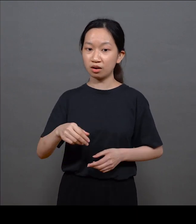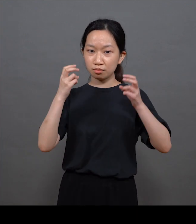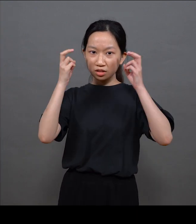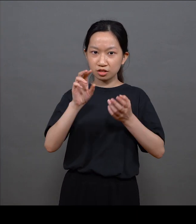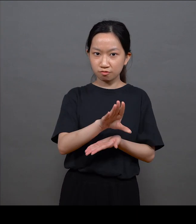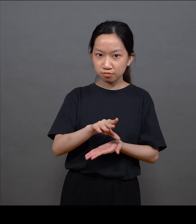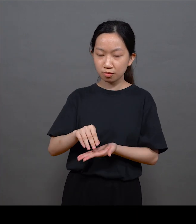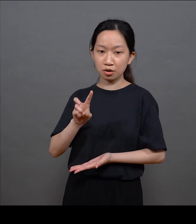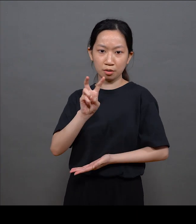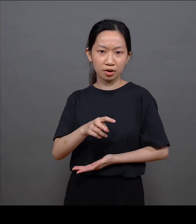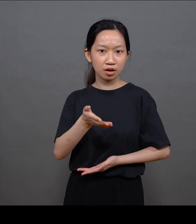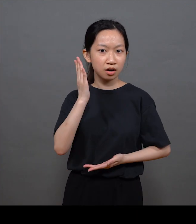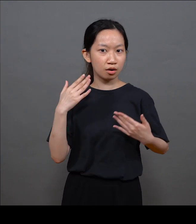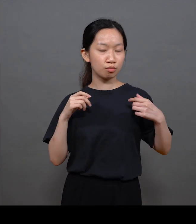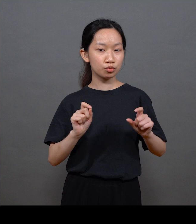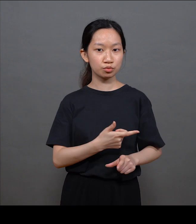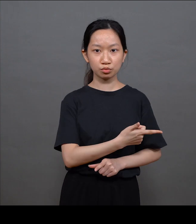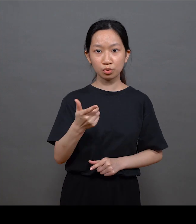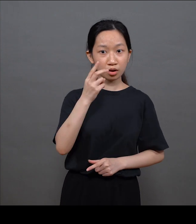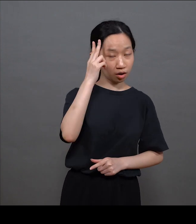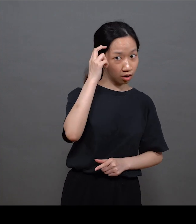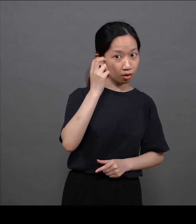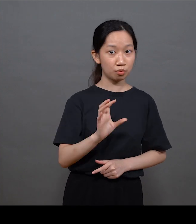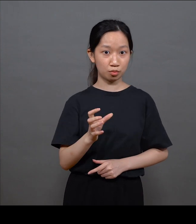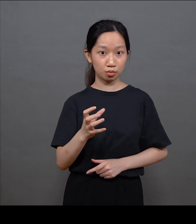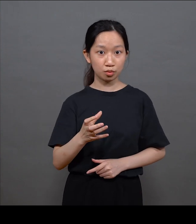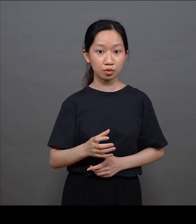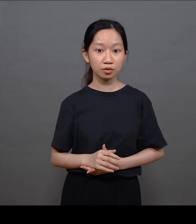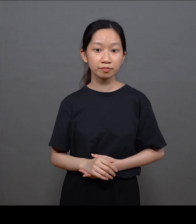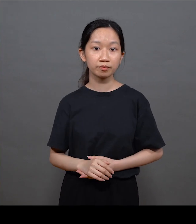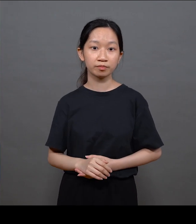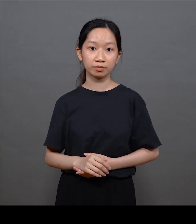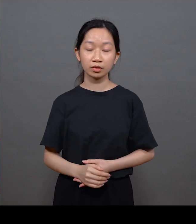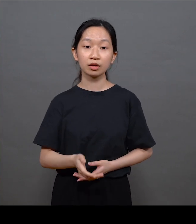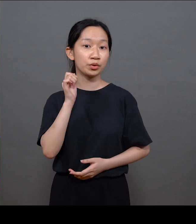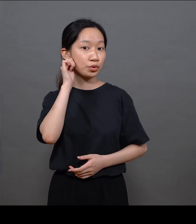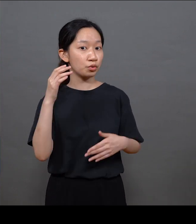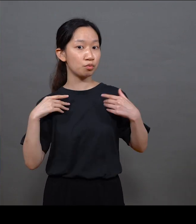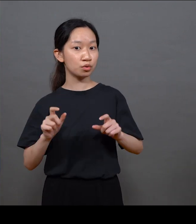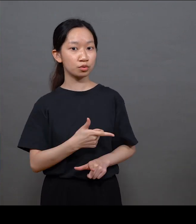When they did market research they discovered that in general boys' toys seemed to be a black and yellow colour